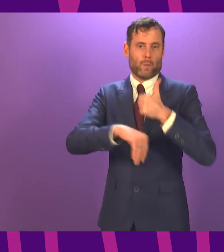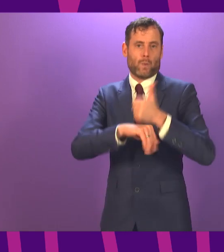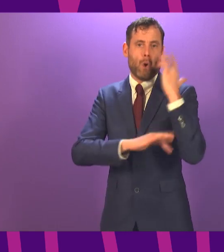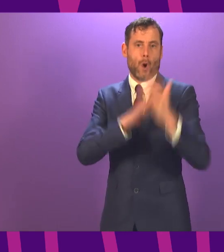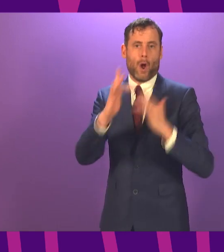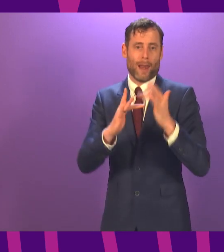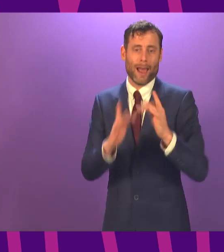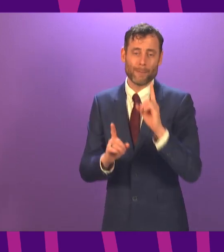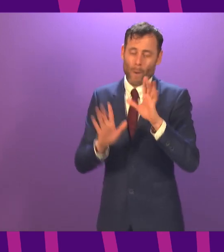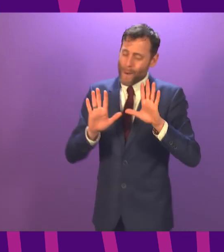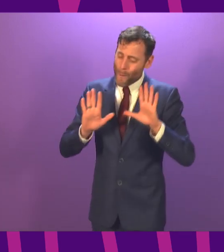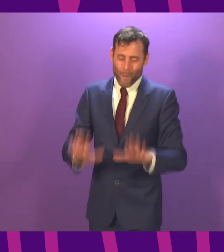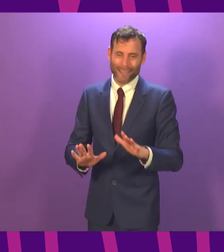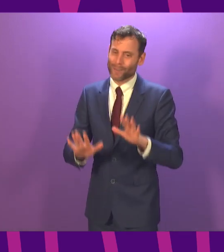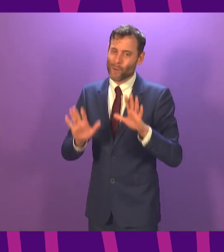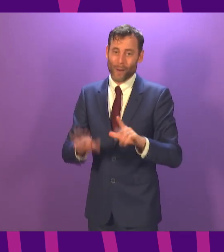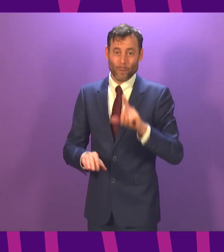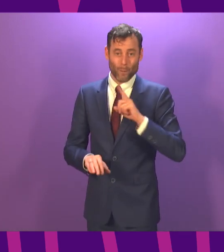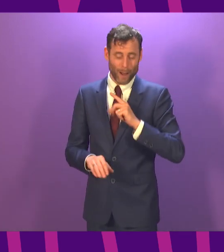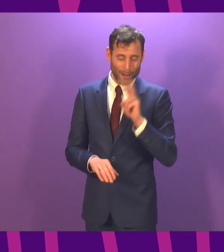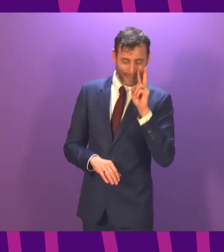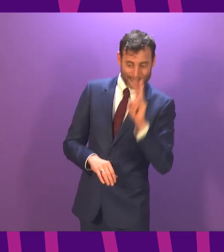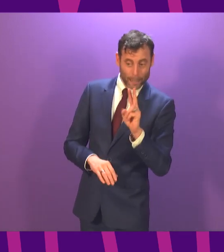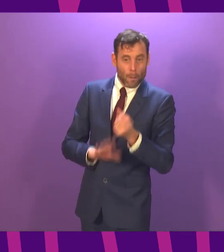outbreaks of the virus—we will do everything that we can to make sure that those who are